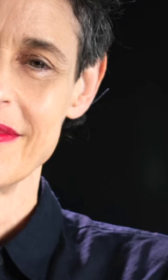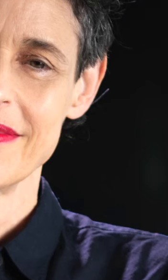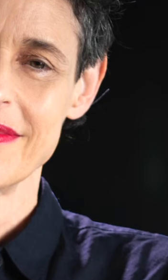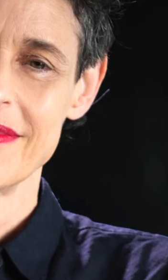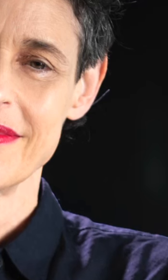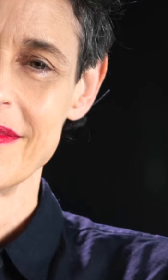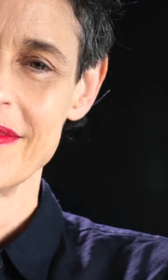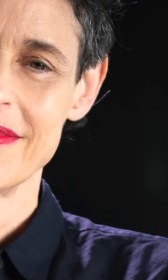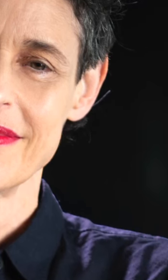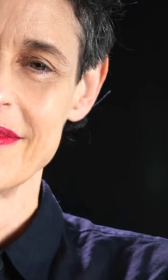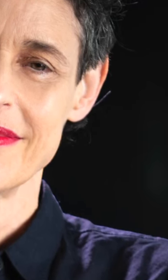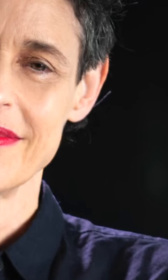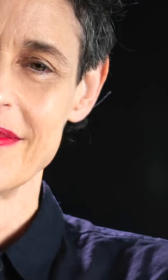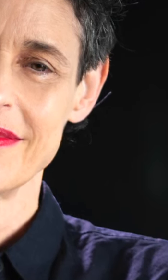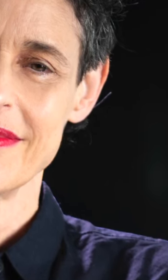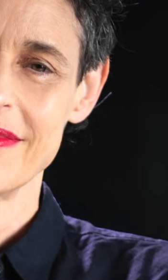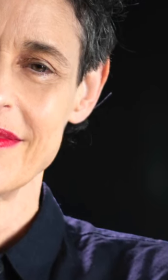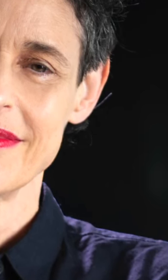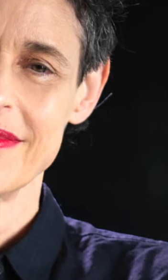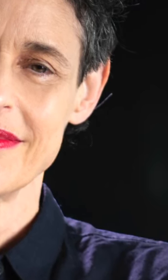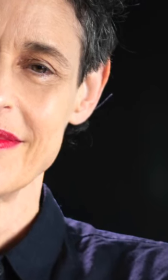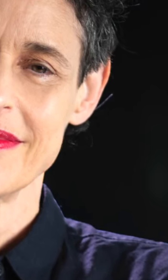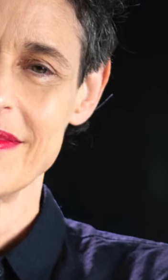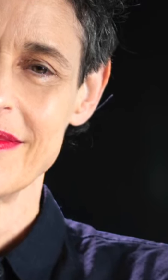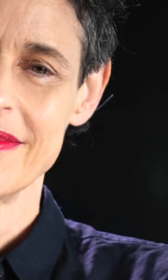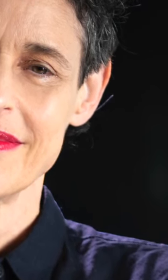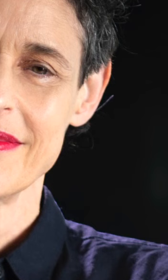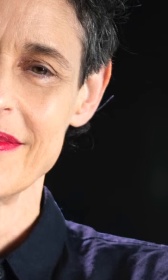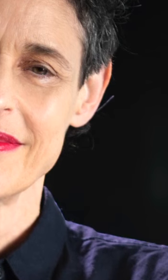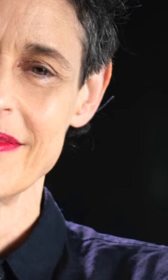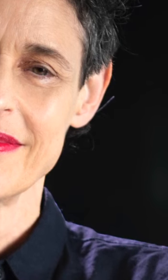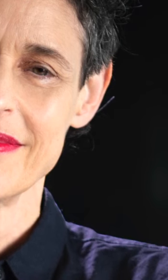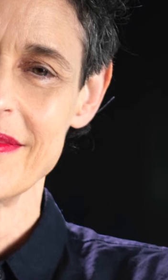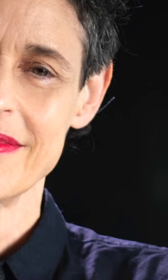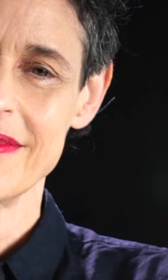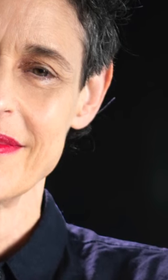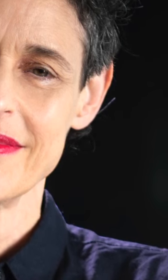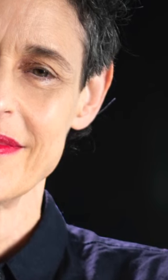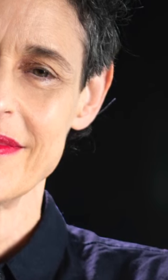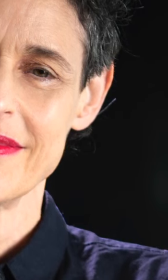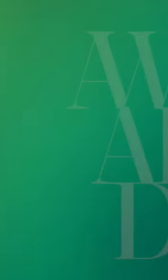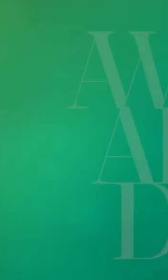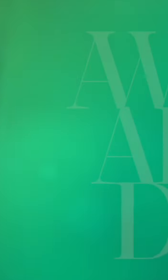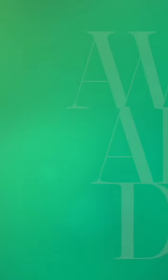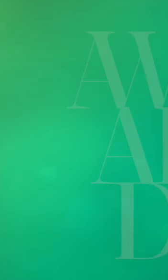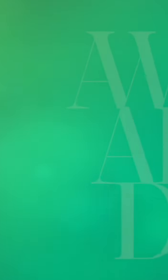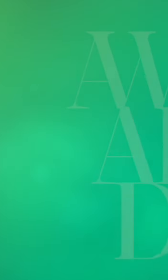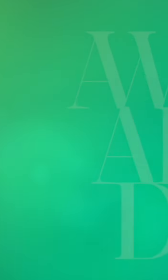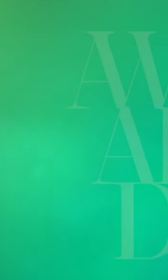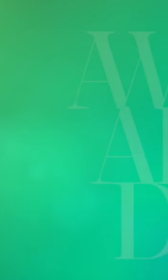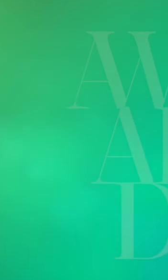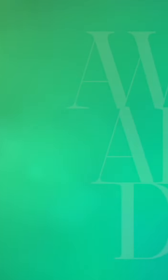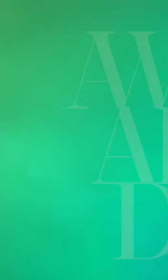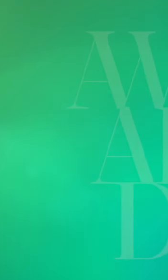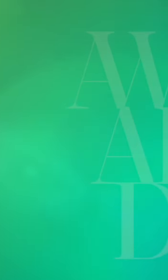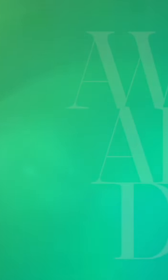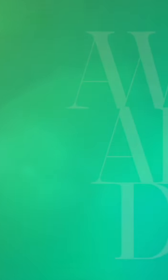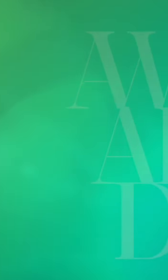In 2008, she became artistic director for the Queensland Music Festival. In this role, Deborah commissioned 20 new works